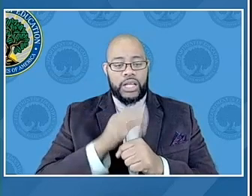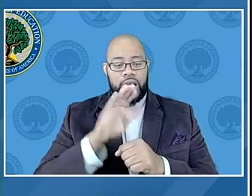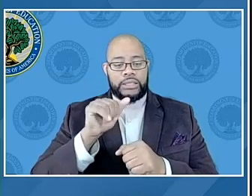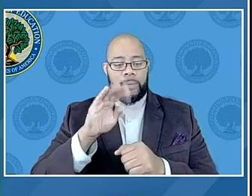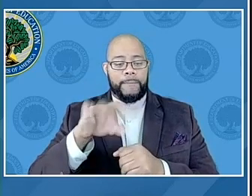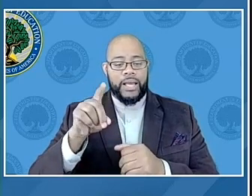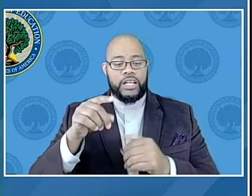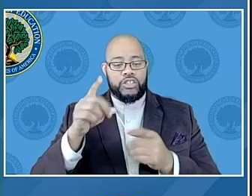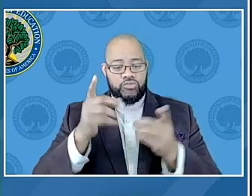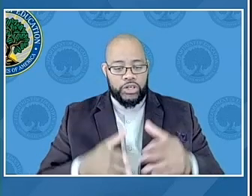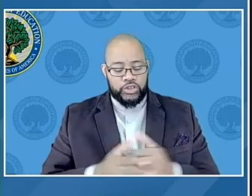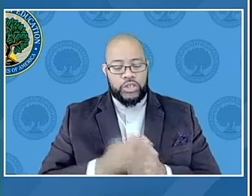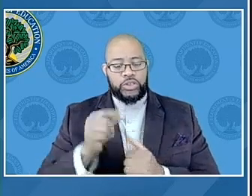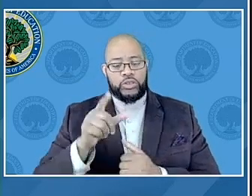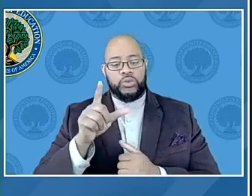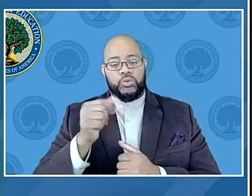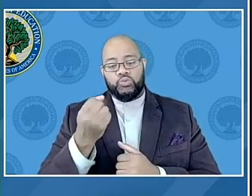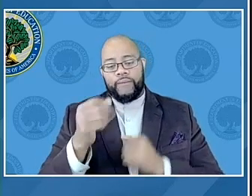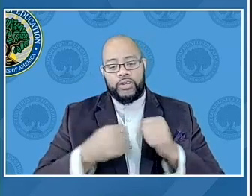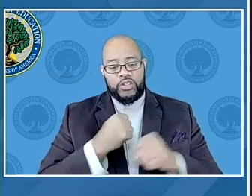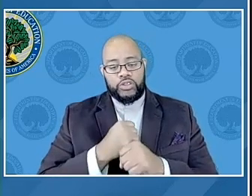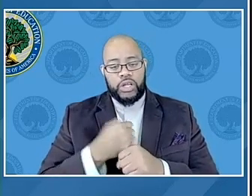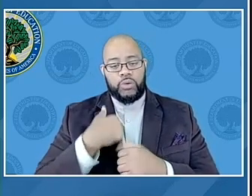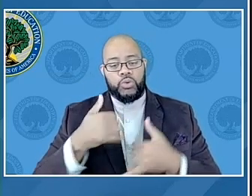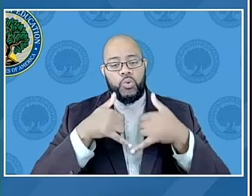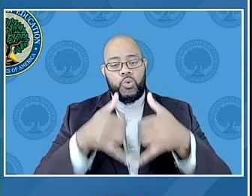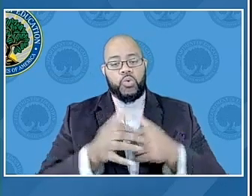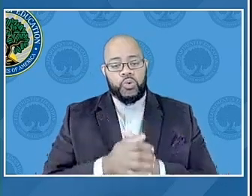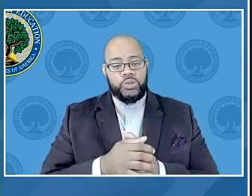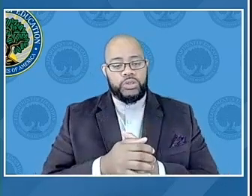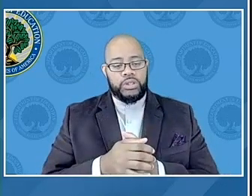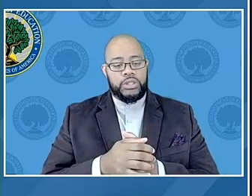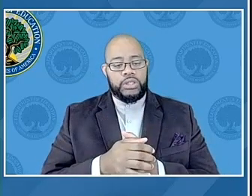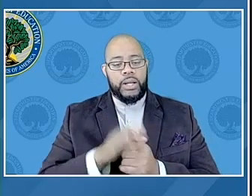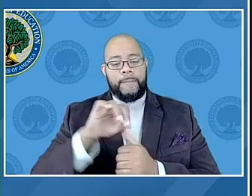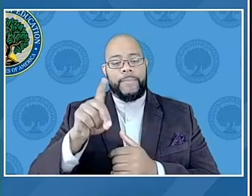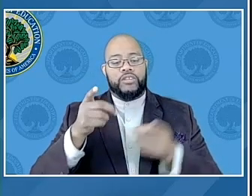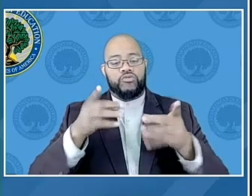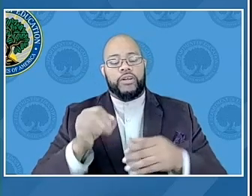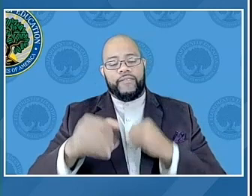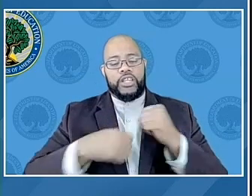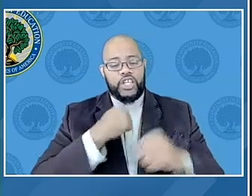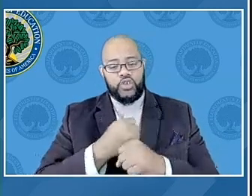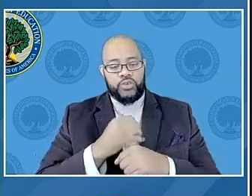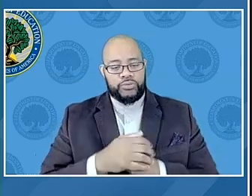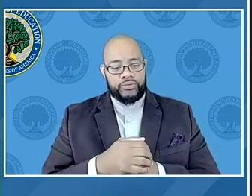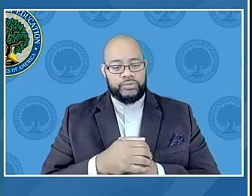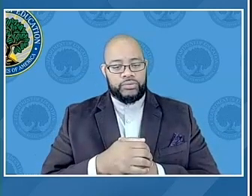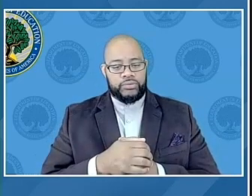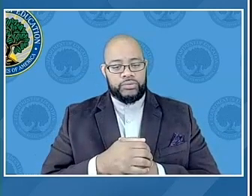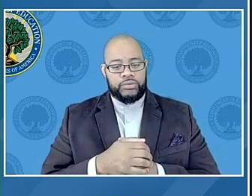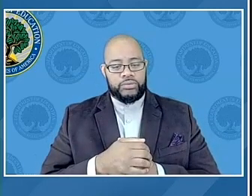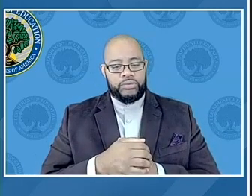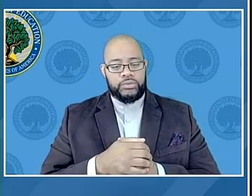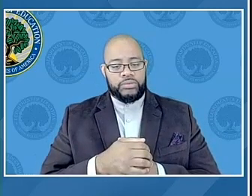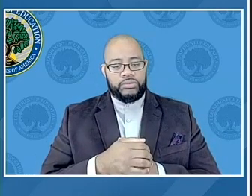In 2012, I was awarded the National Band Director of the year. Not shabby for a guy from Mississippi.